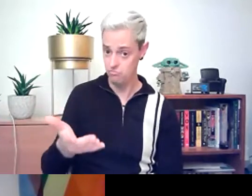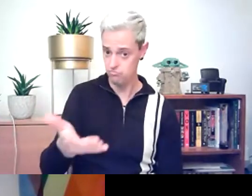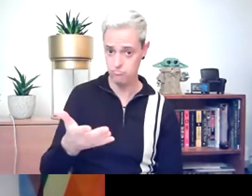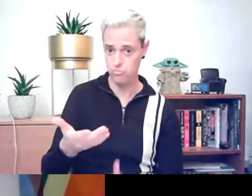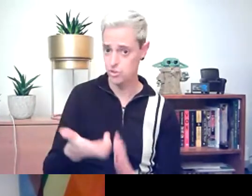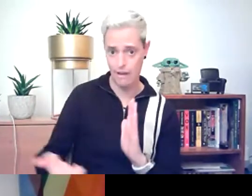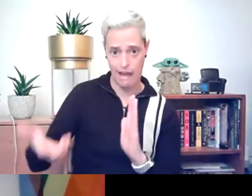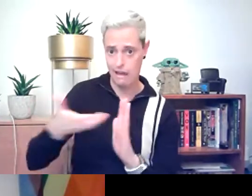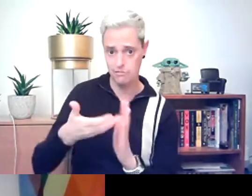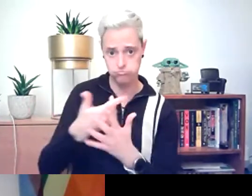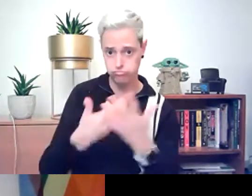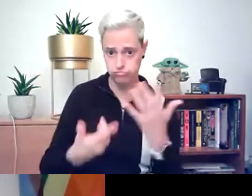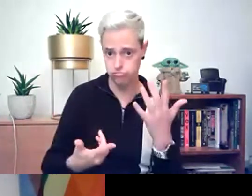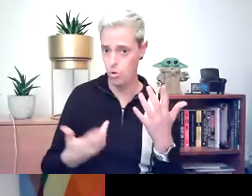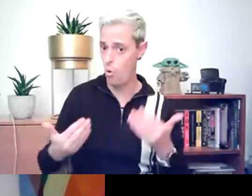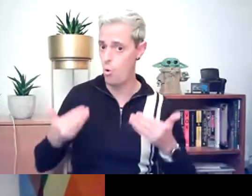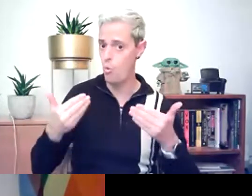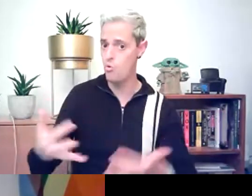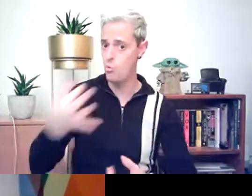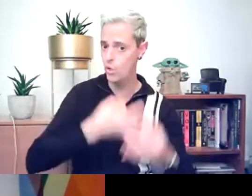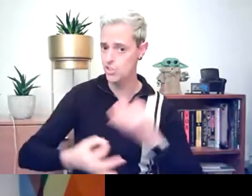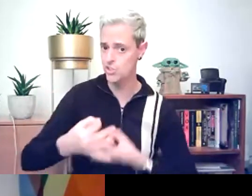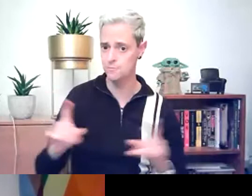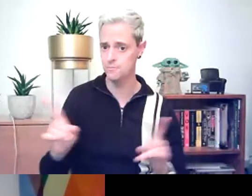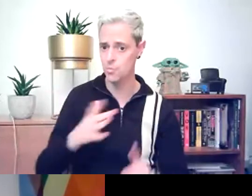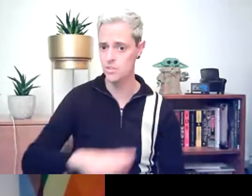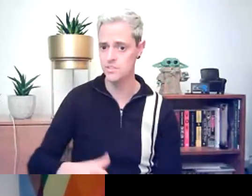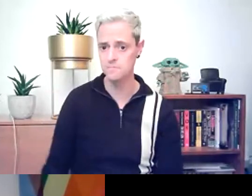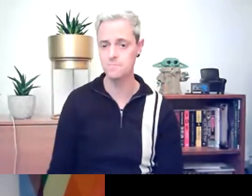we go on to the questions anything that you know you thought might come up with didn't